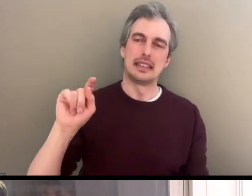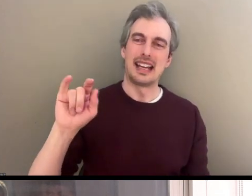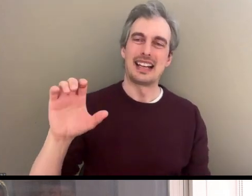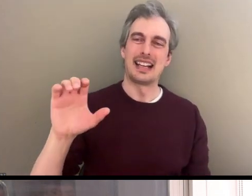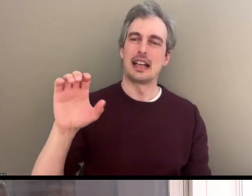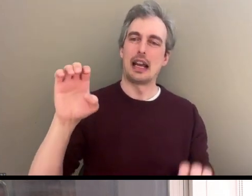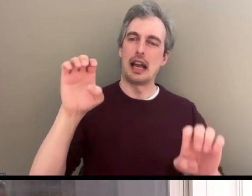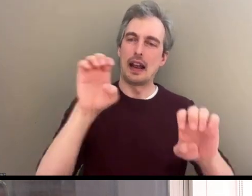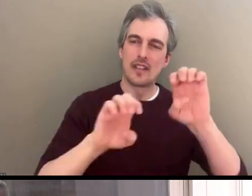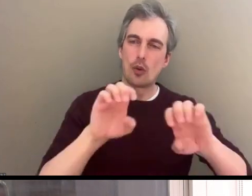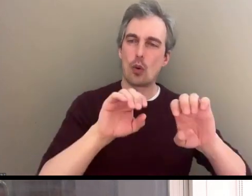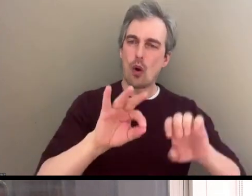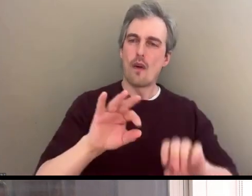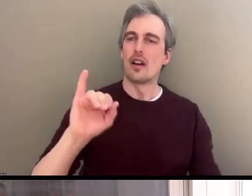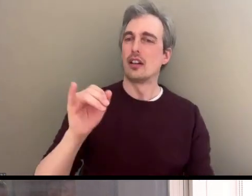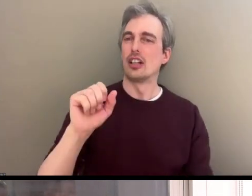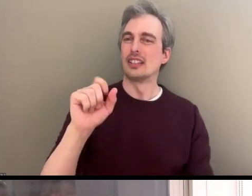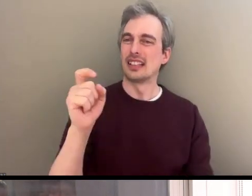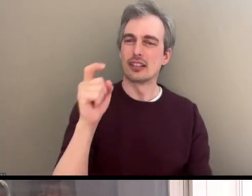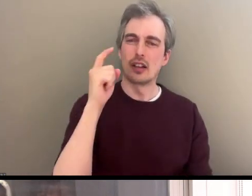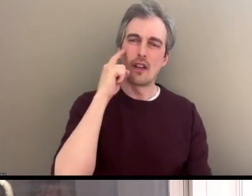accessibility issues in React-based apps.